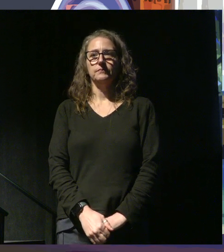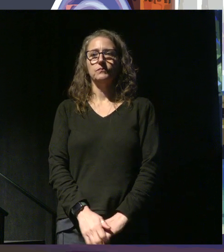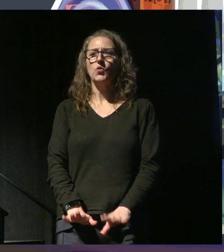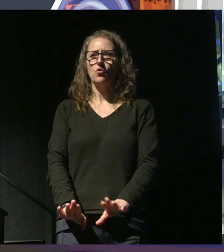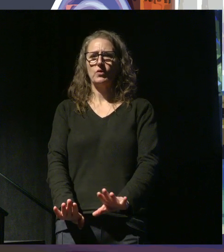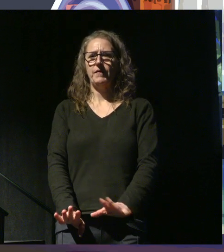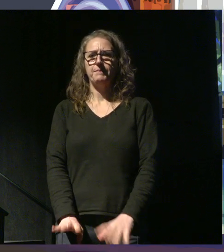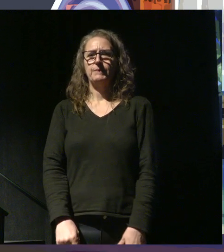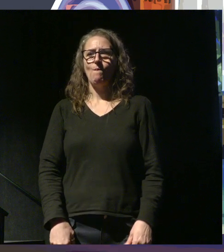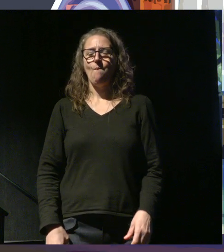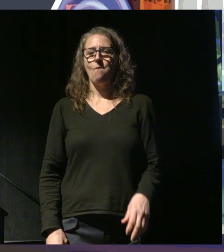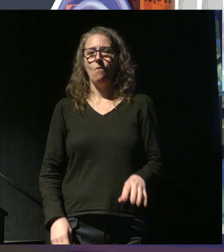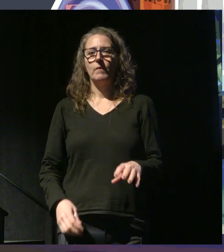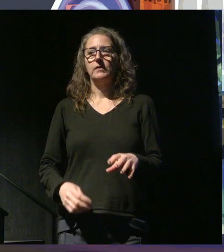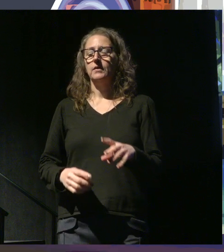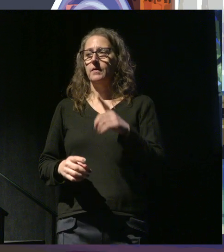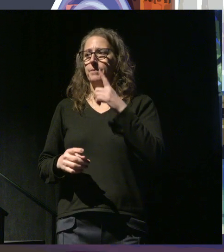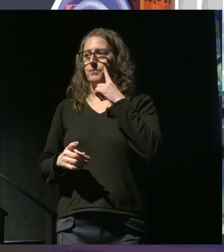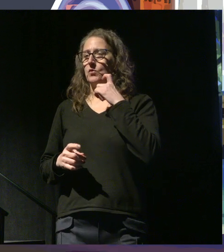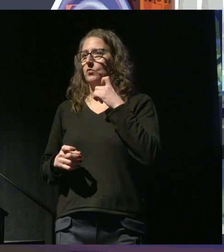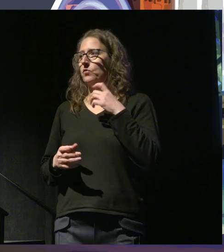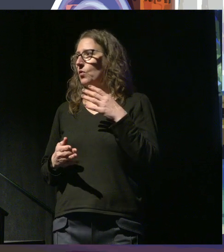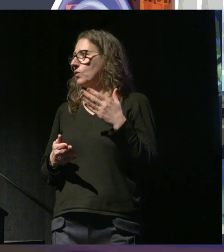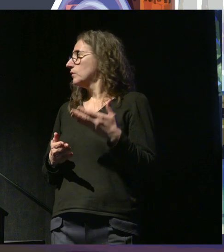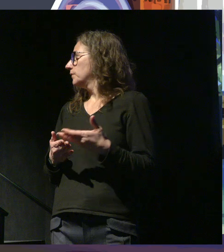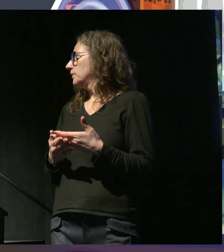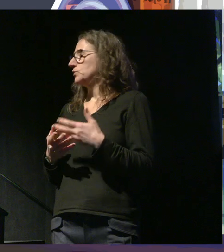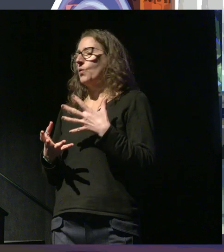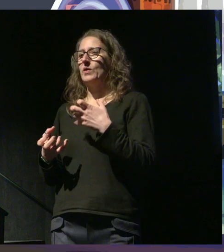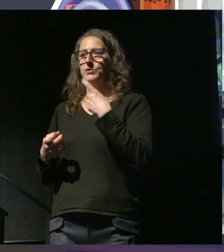and hopefully my mic will transfer. It did, thank you.